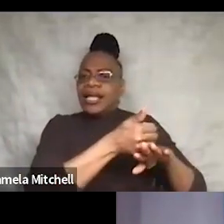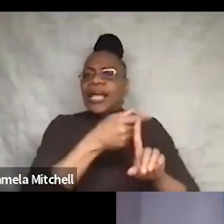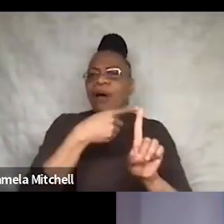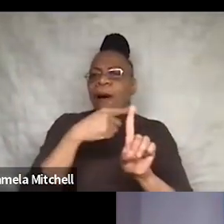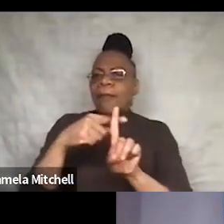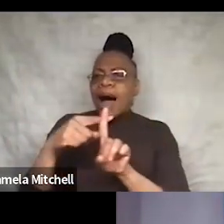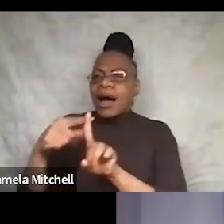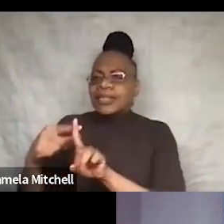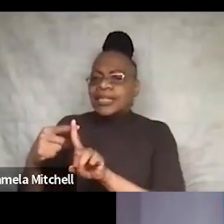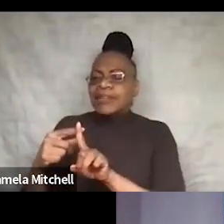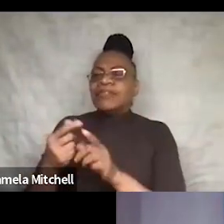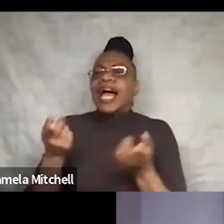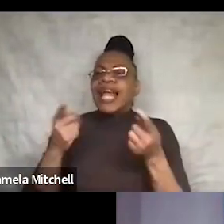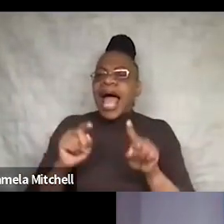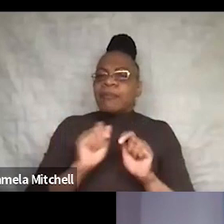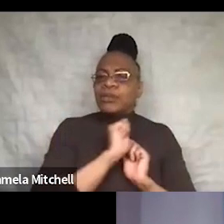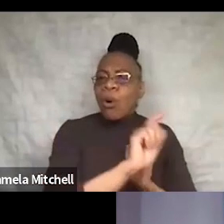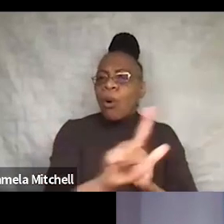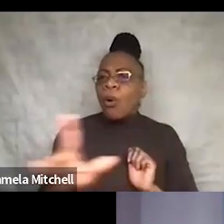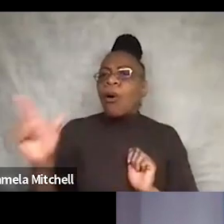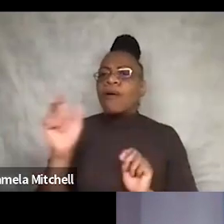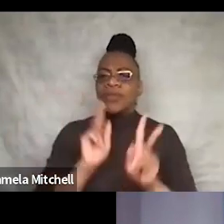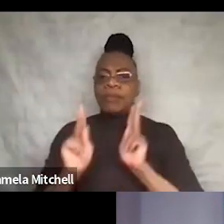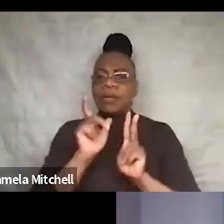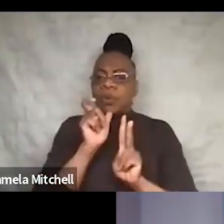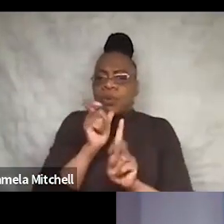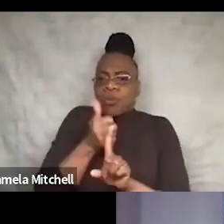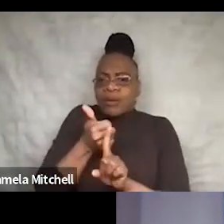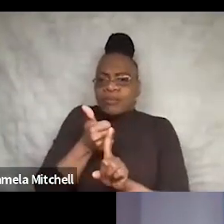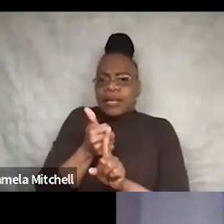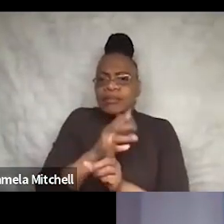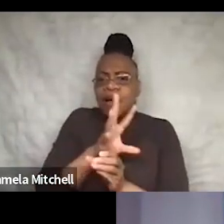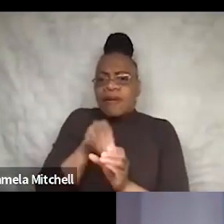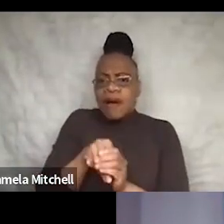to everybody who's involved. And so, you know, making sure voices,